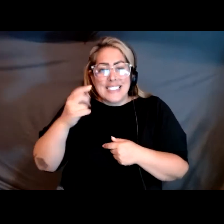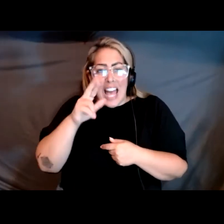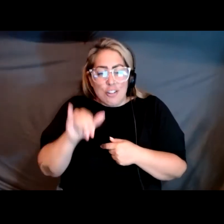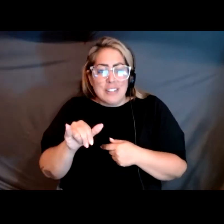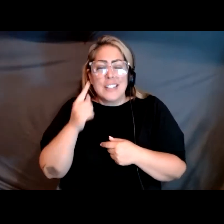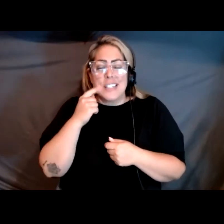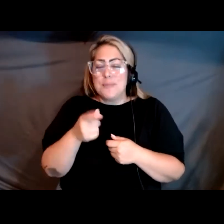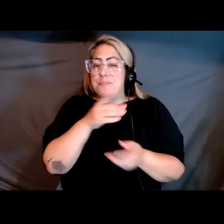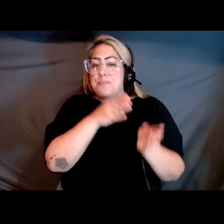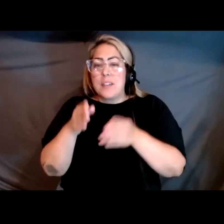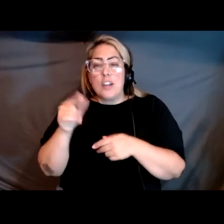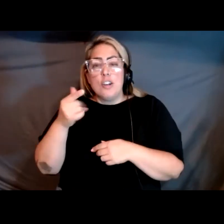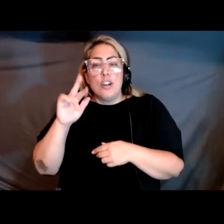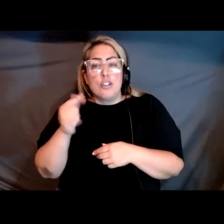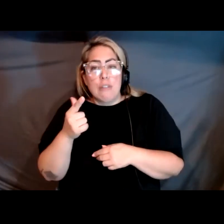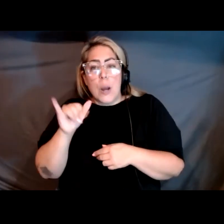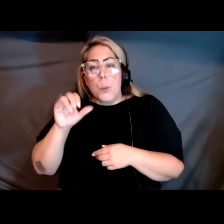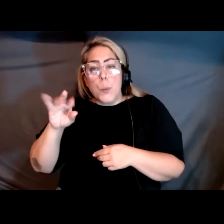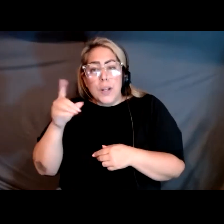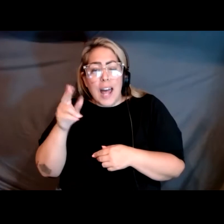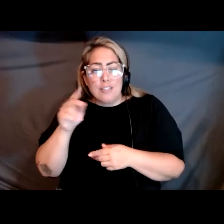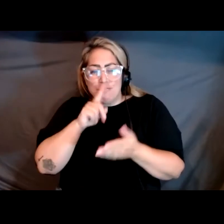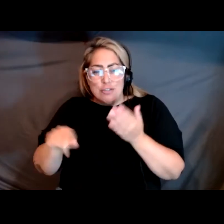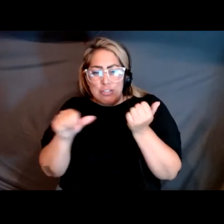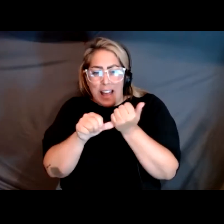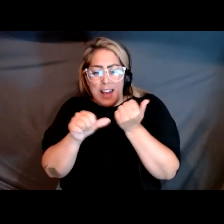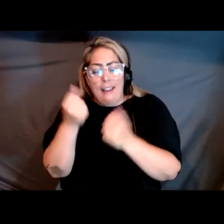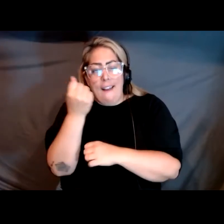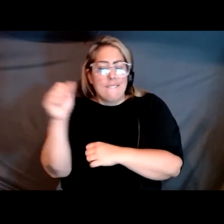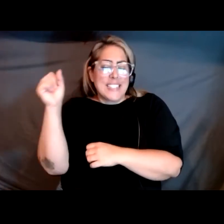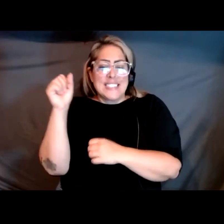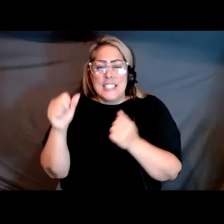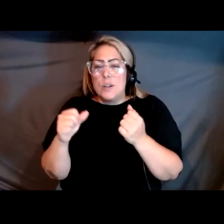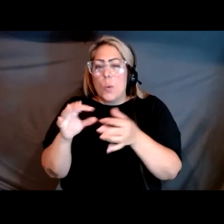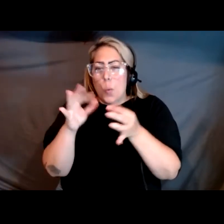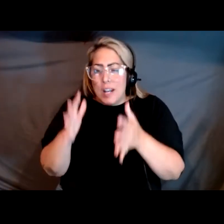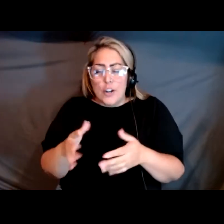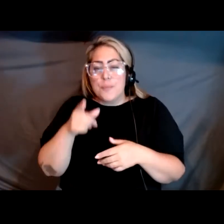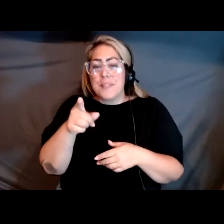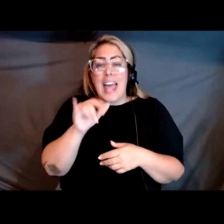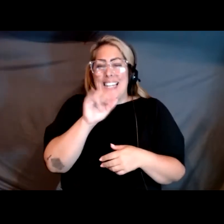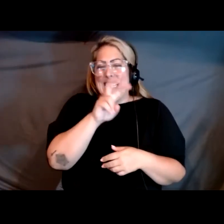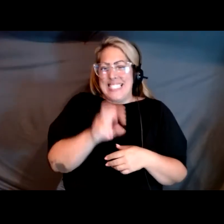Greg Youdan, Research and Advocacy Coordinator, and Izzy Dow, Programs Coordinator.